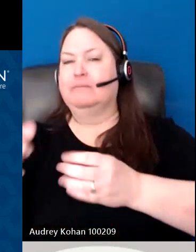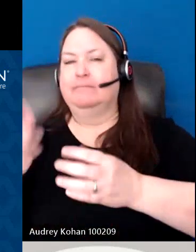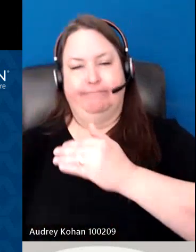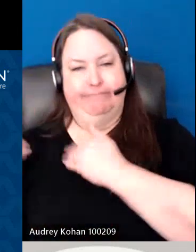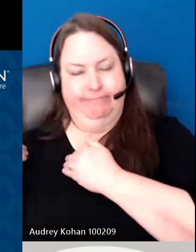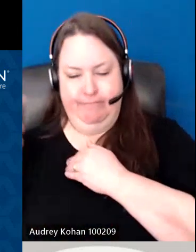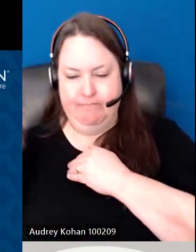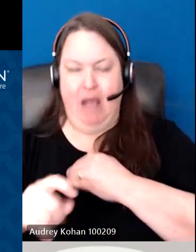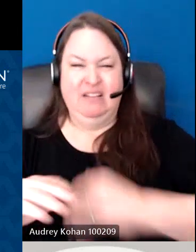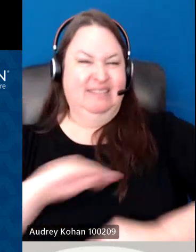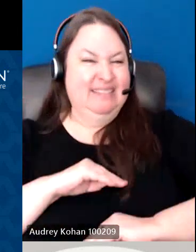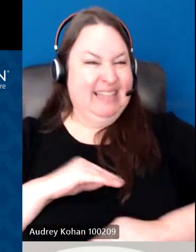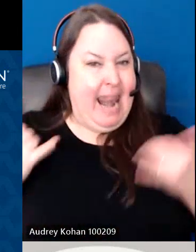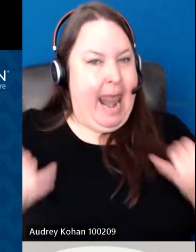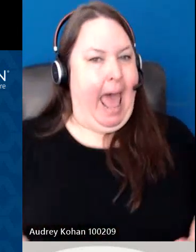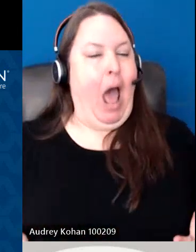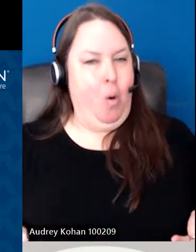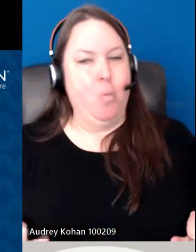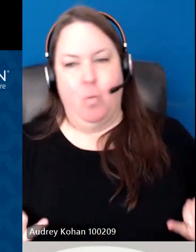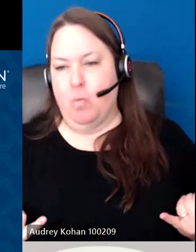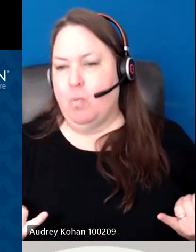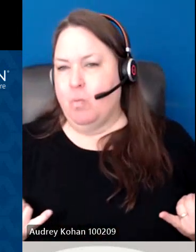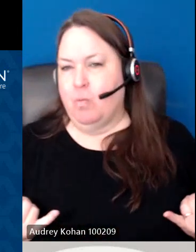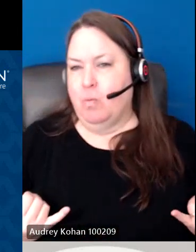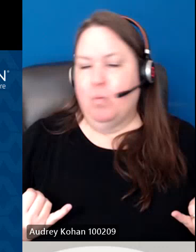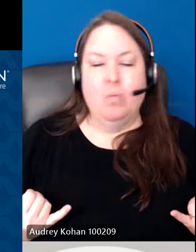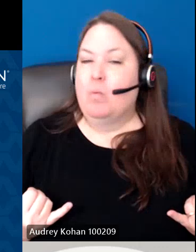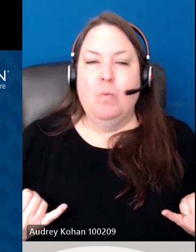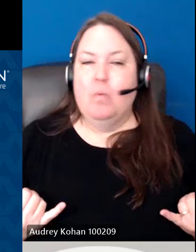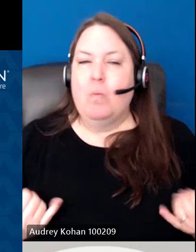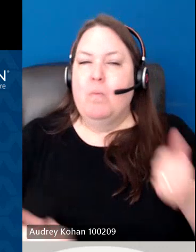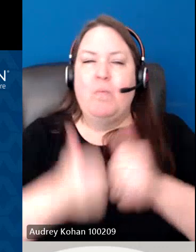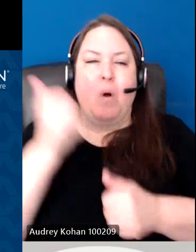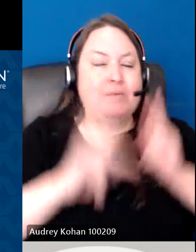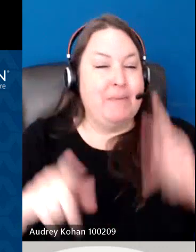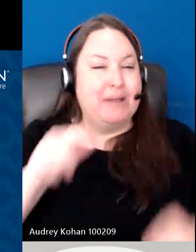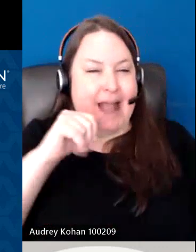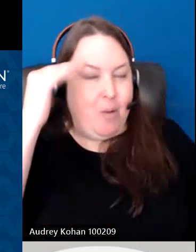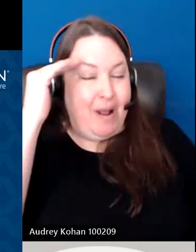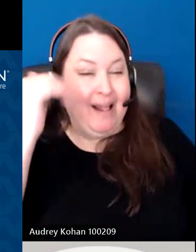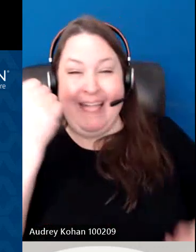them right now I mean I don't think most people are aware that anyone it doesn't have to be the